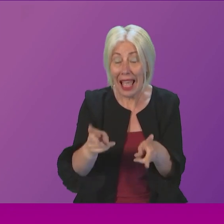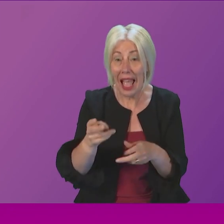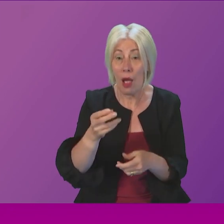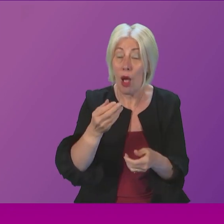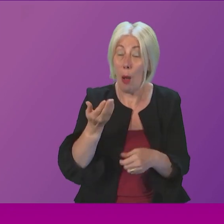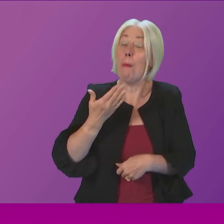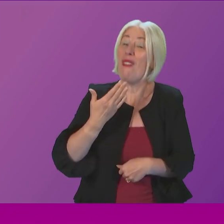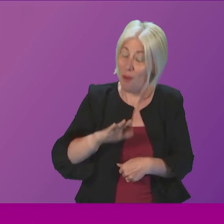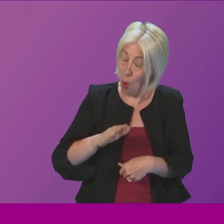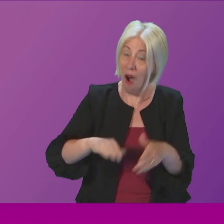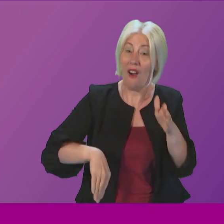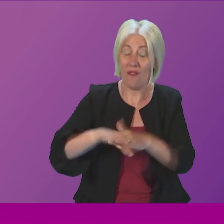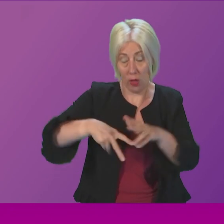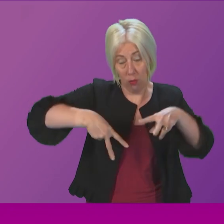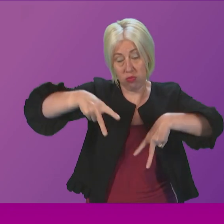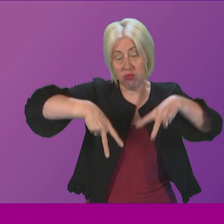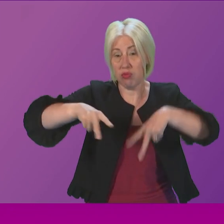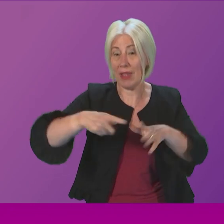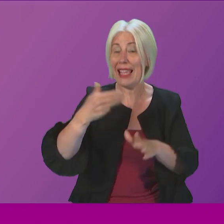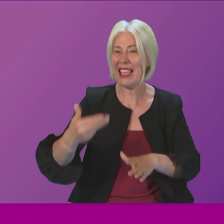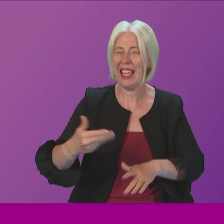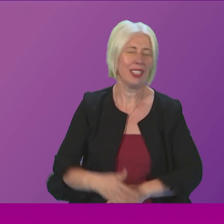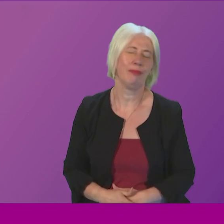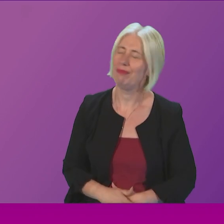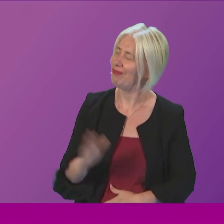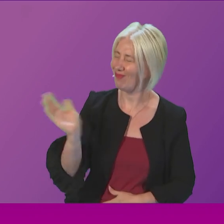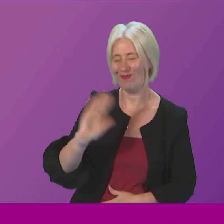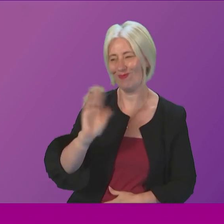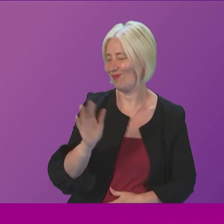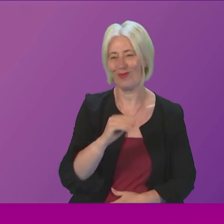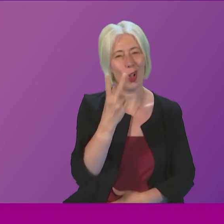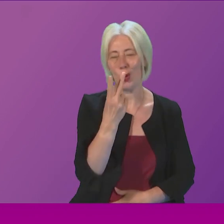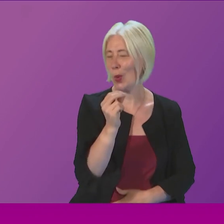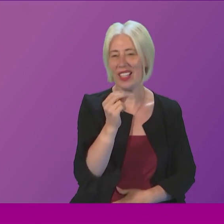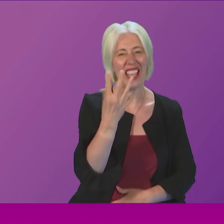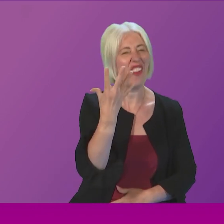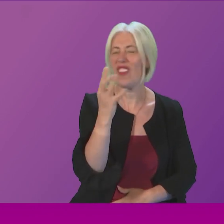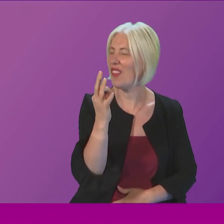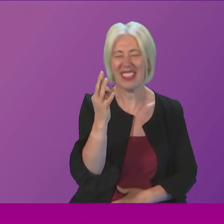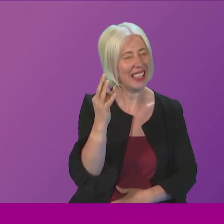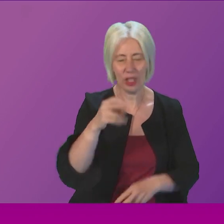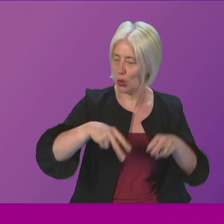It is not going to take until 2050 to dual the A9.